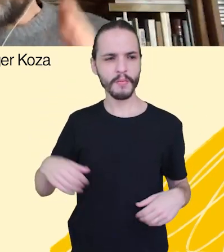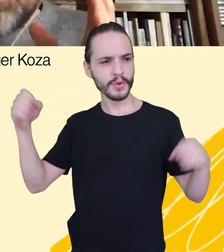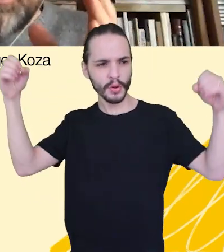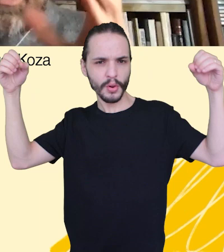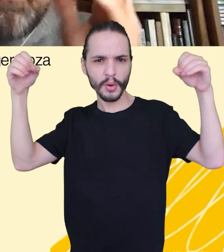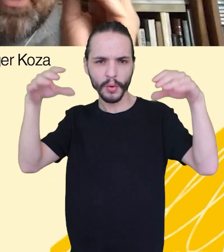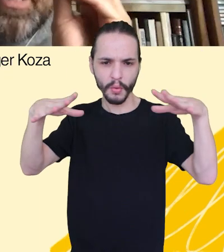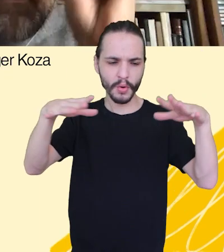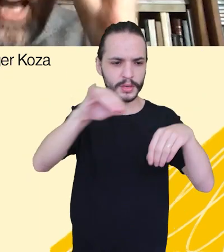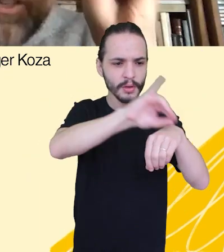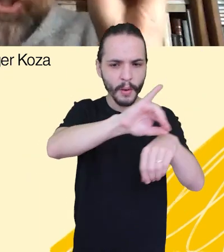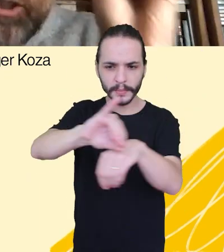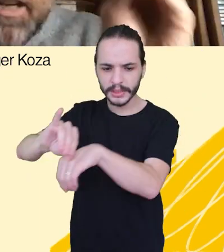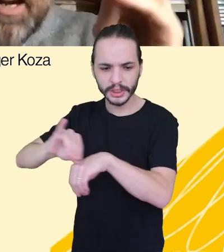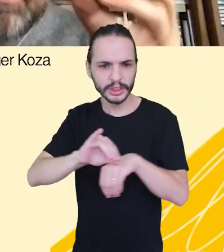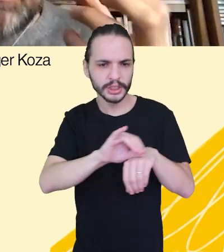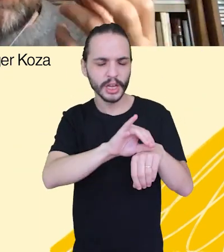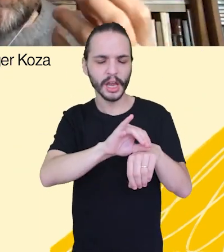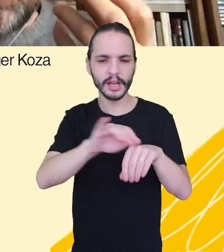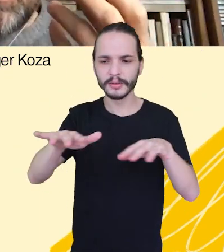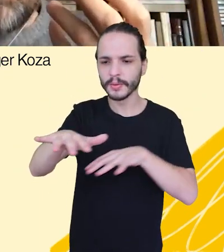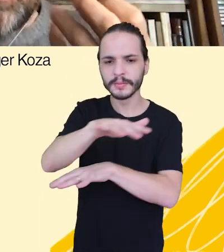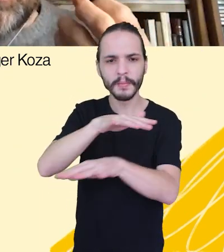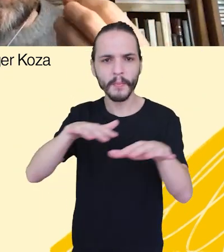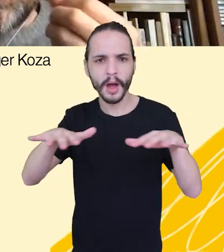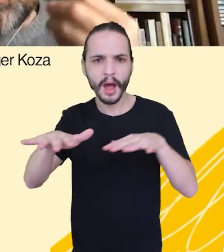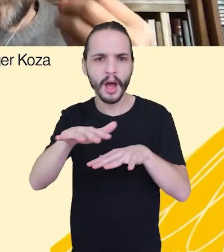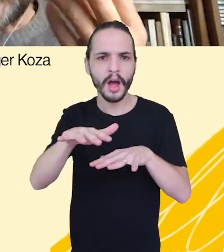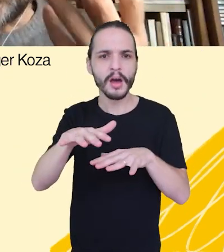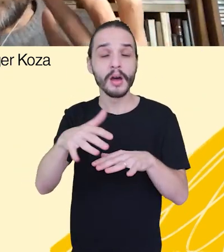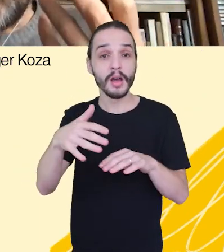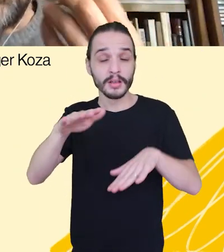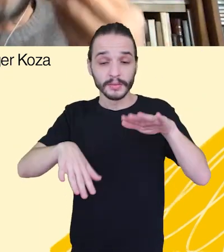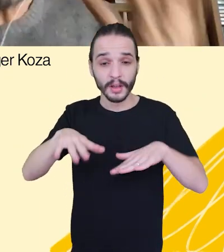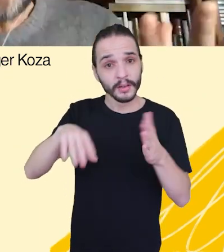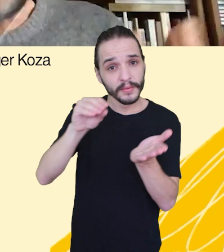And you see if that is not there, the shot in itself would die.